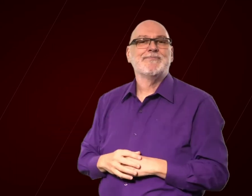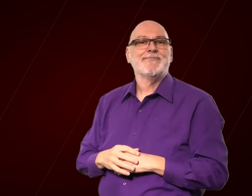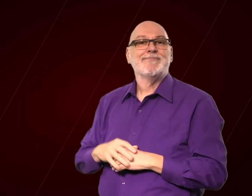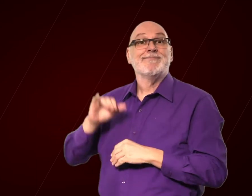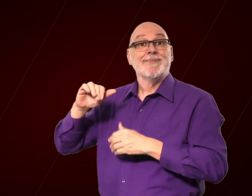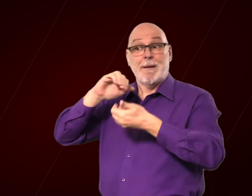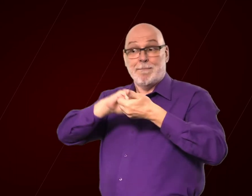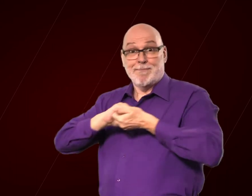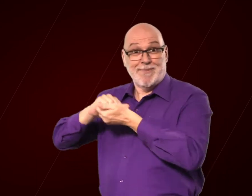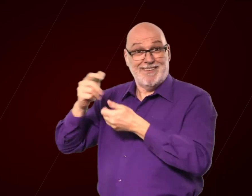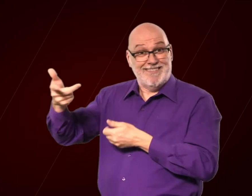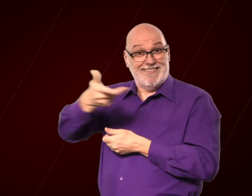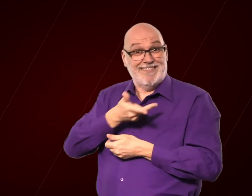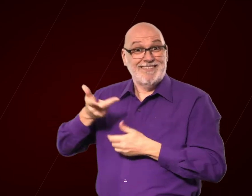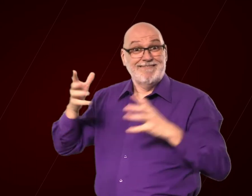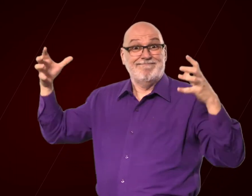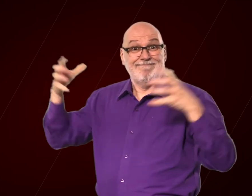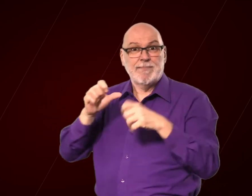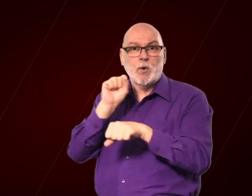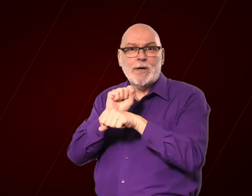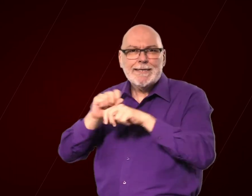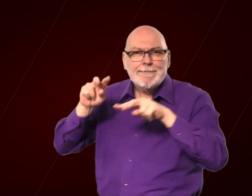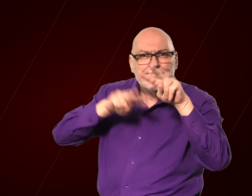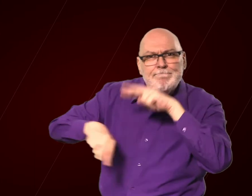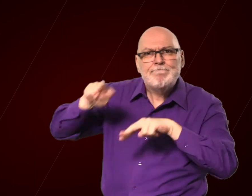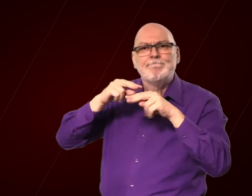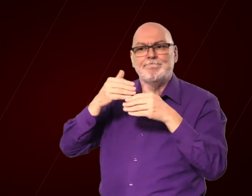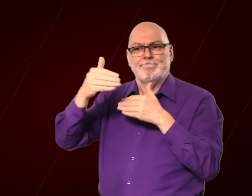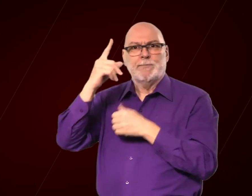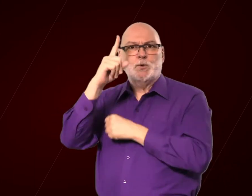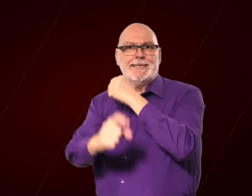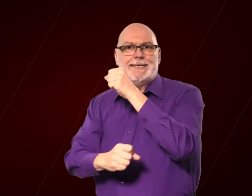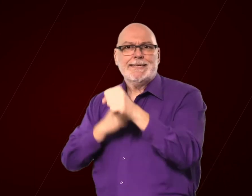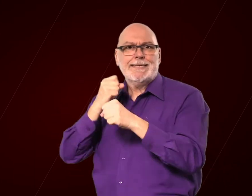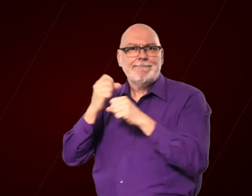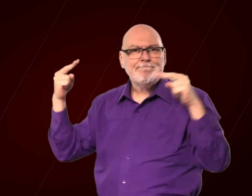The partners will work together over the next year